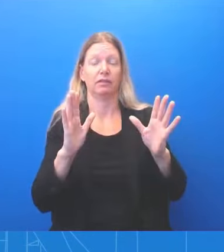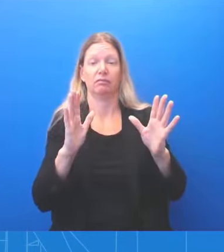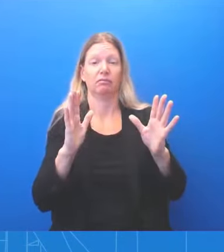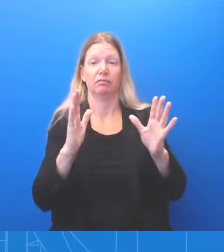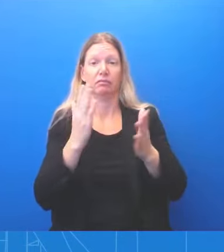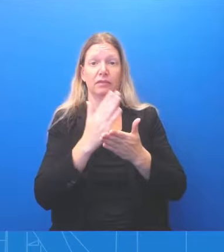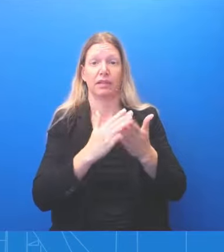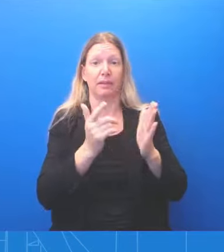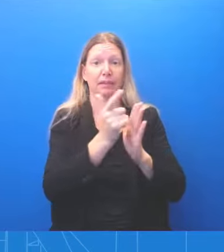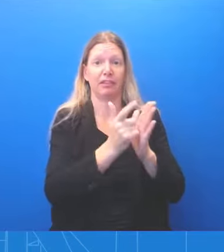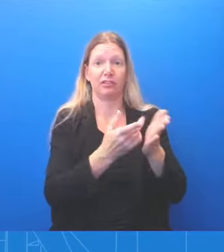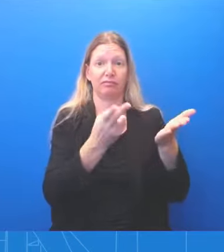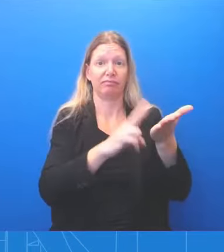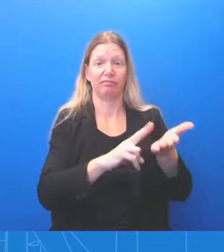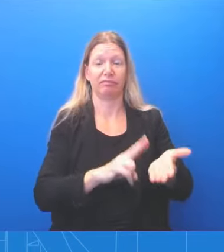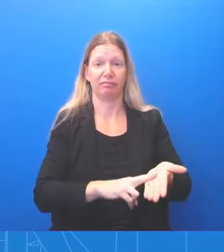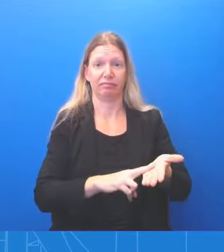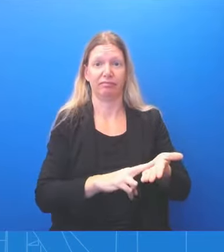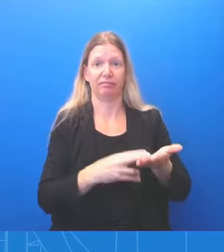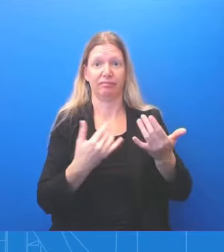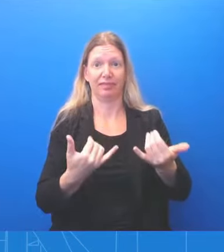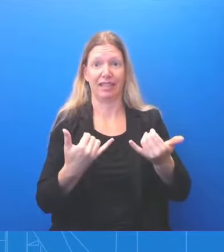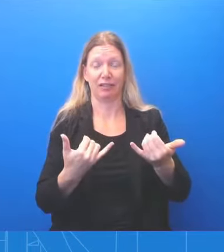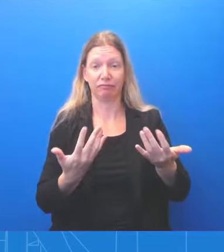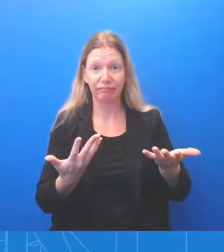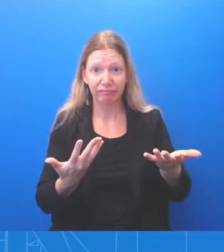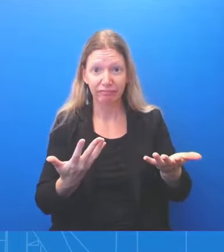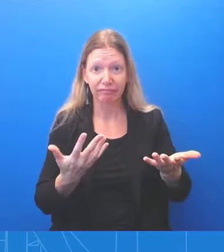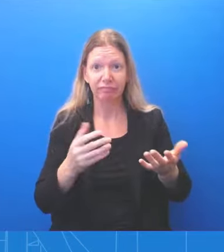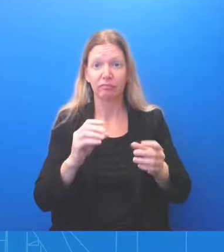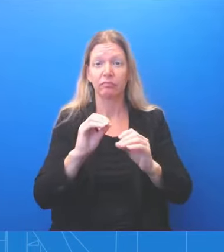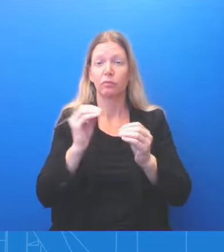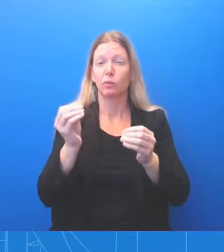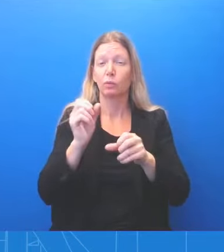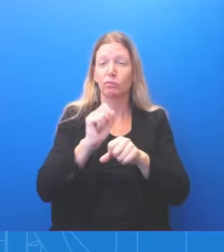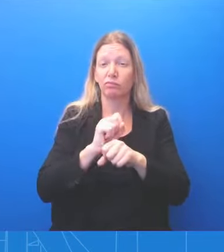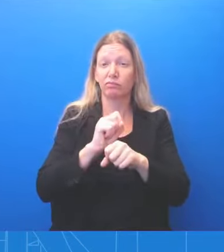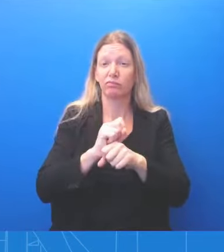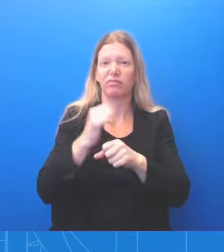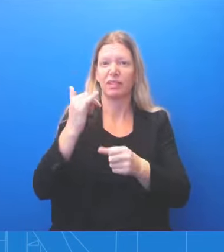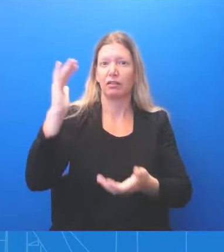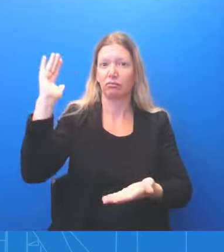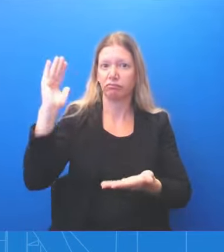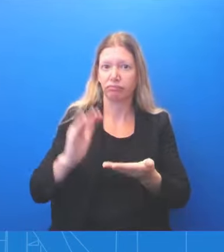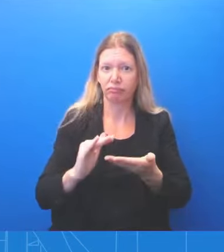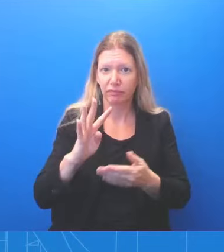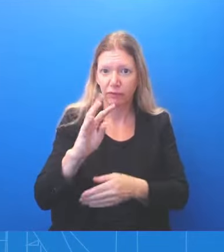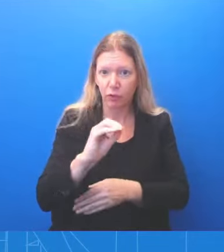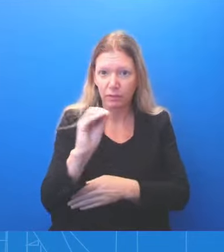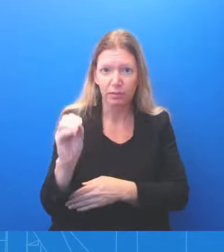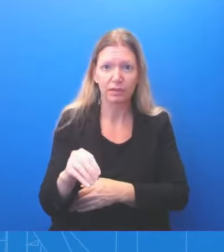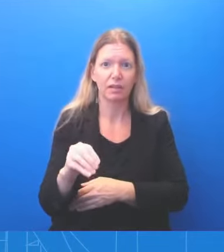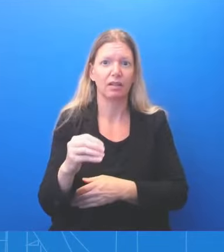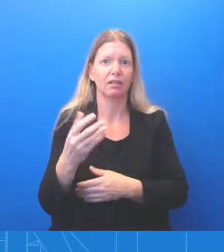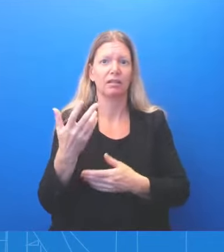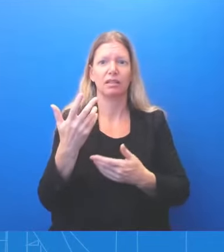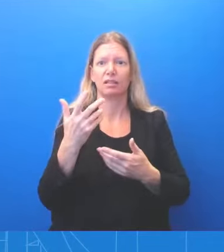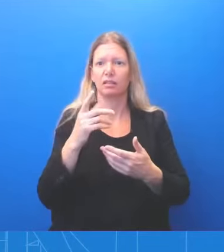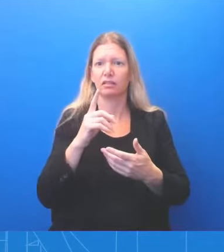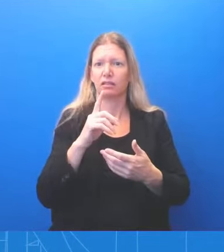when it led to millions of jobs being created, when it leads to the middle class really building -- rebuilding that middle class, not leaving anyone behind,